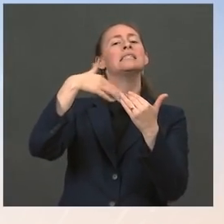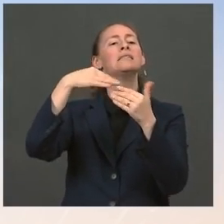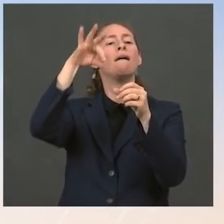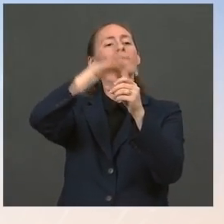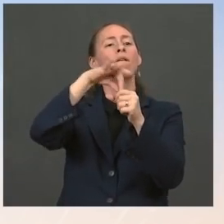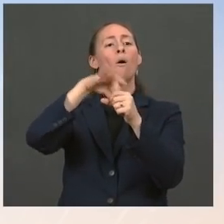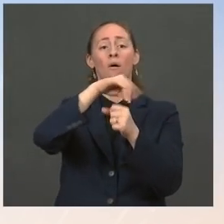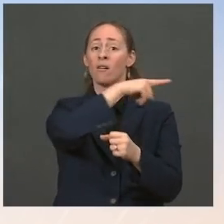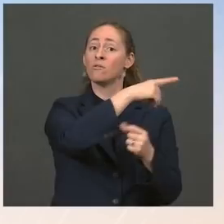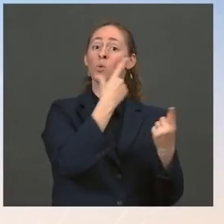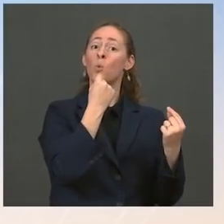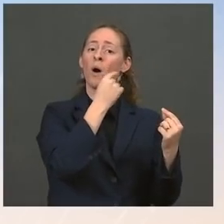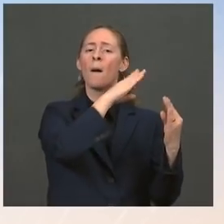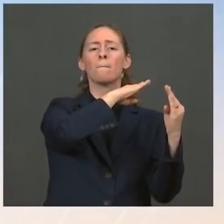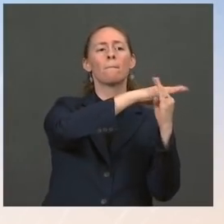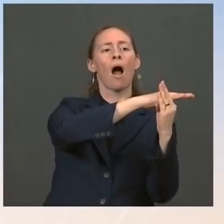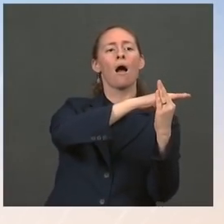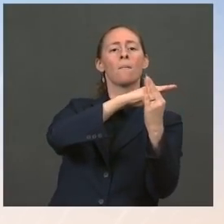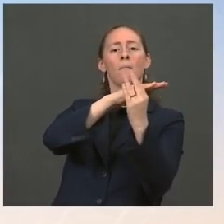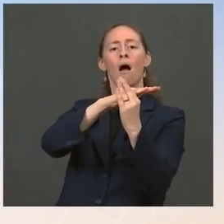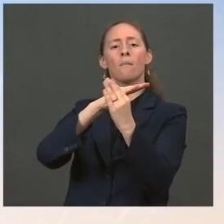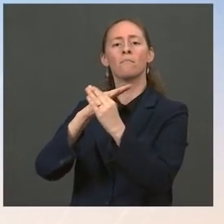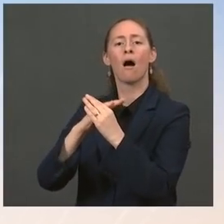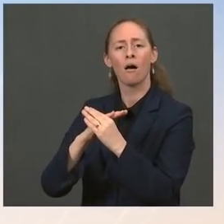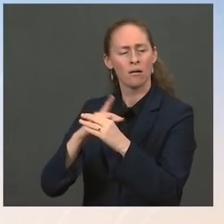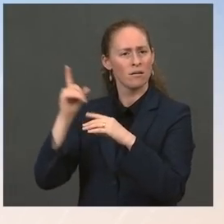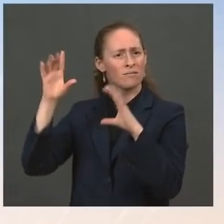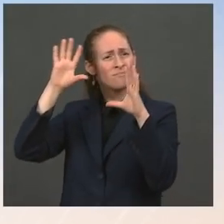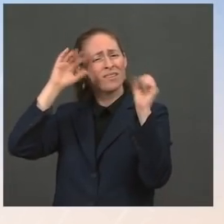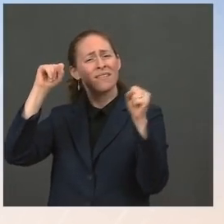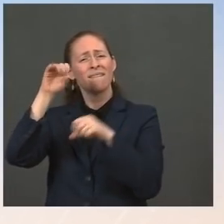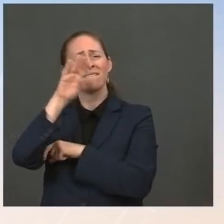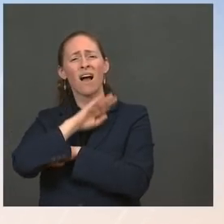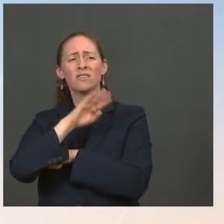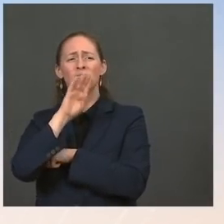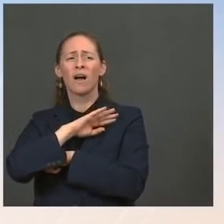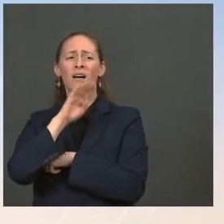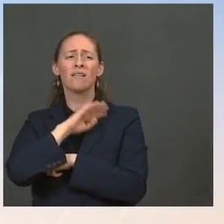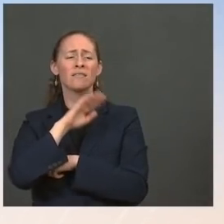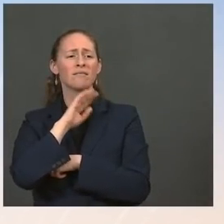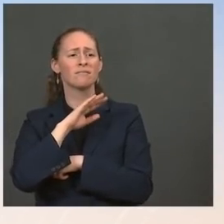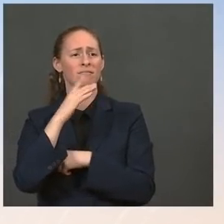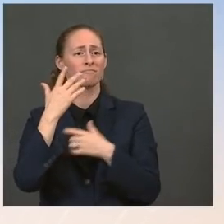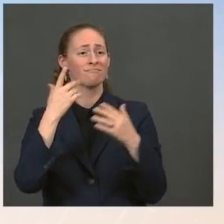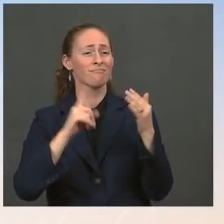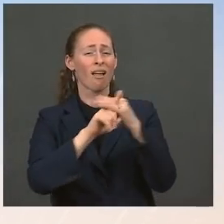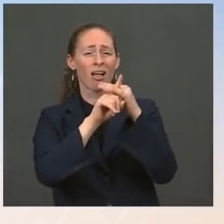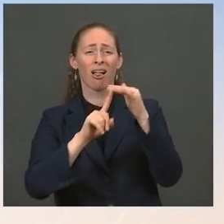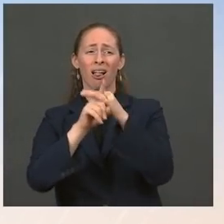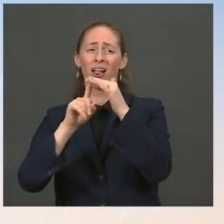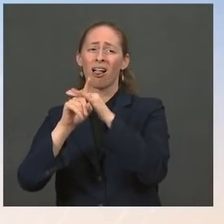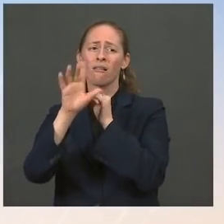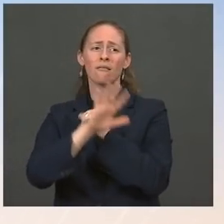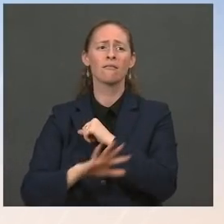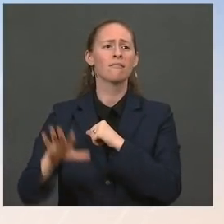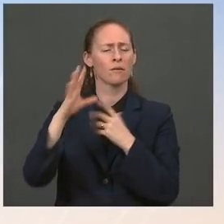And he is frustrated that, despite everything that's happened around the country, there isn't more of a movement to get this done -- I don't mean by activists;